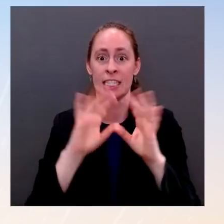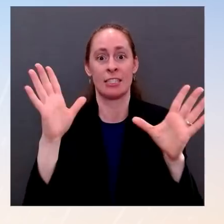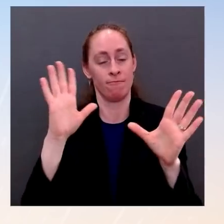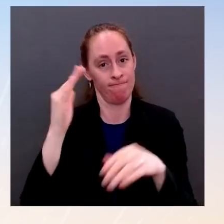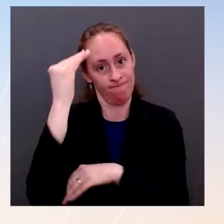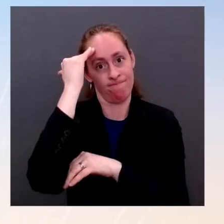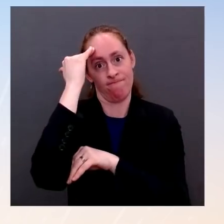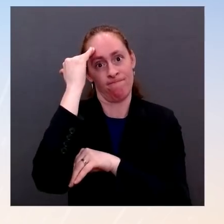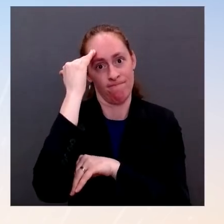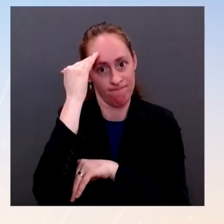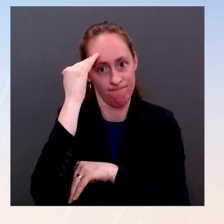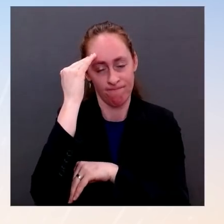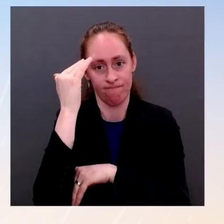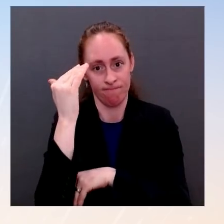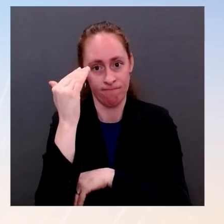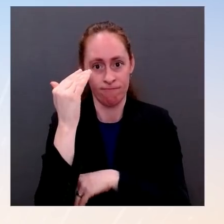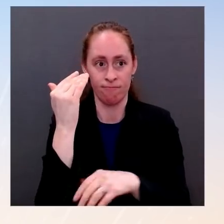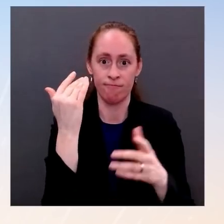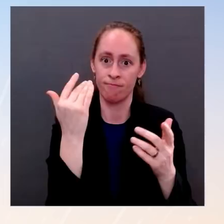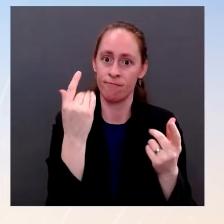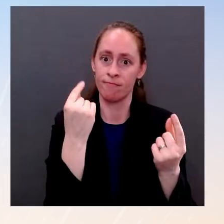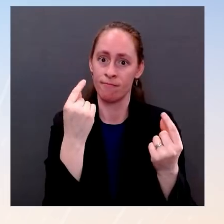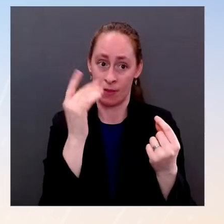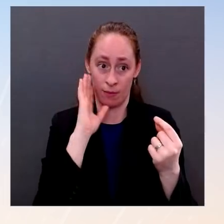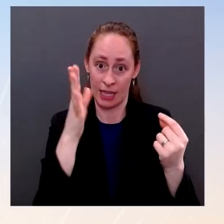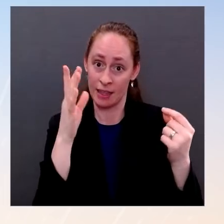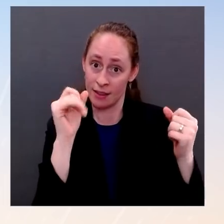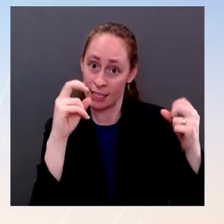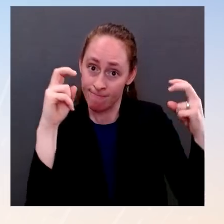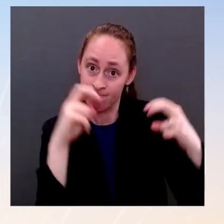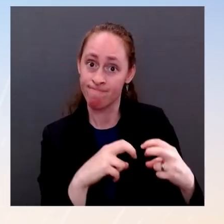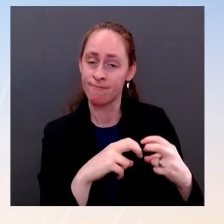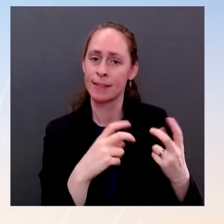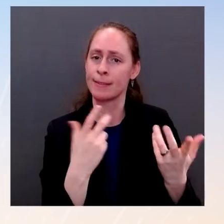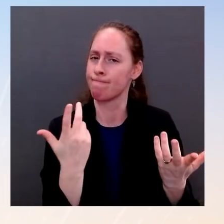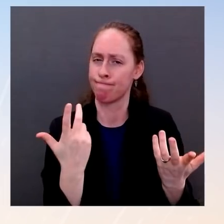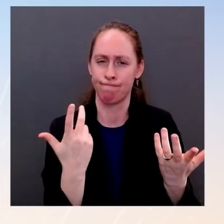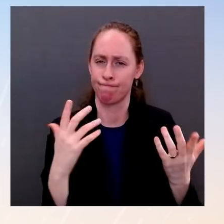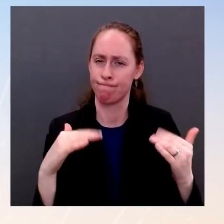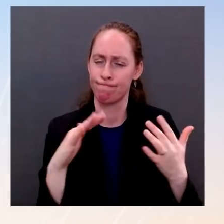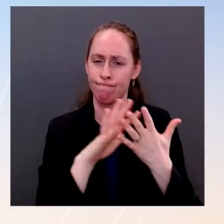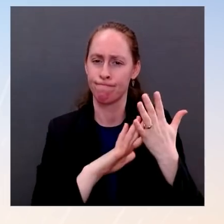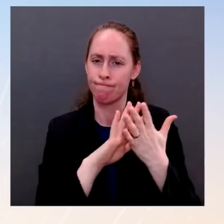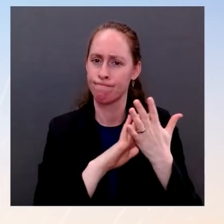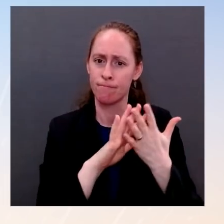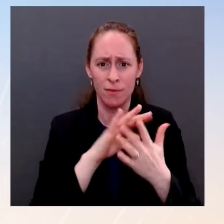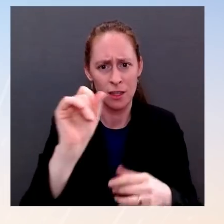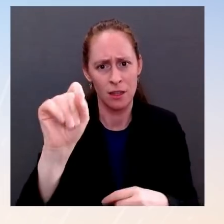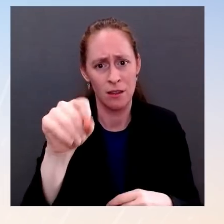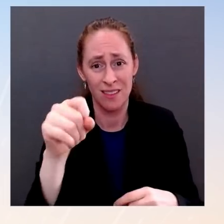while we are doing everything we can to prevent war, and including having the Secretary of State